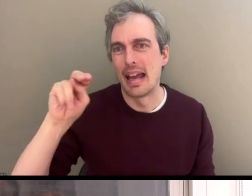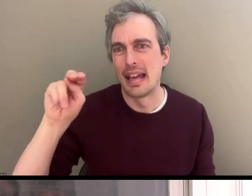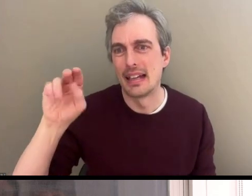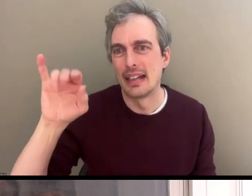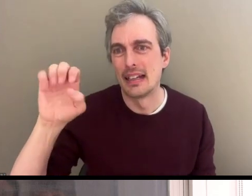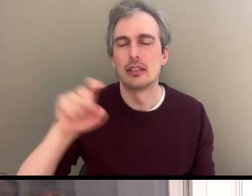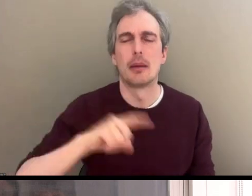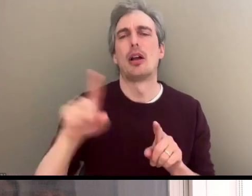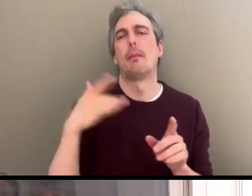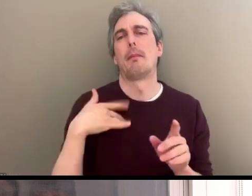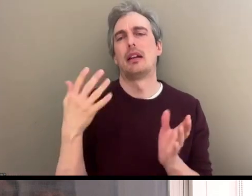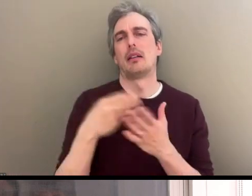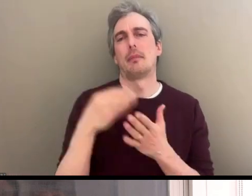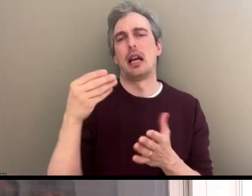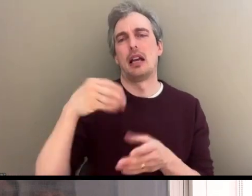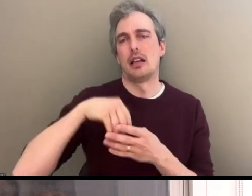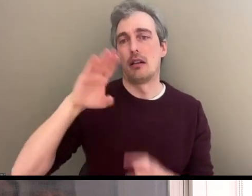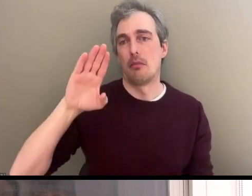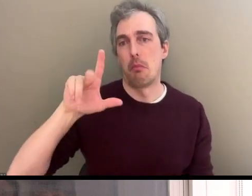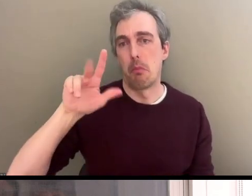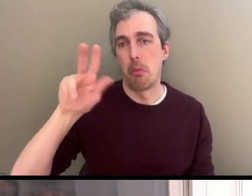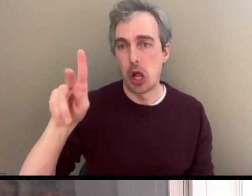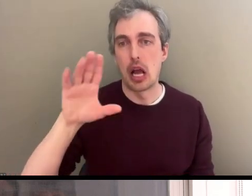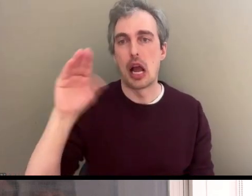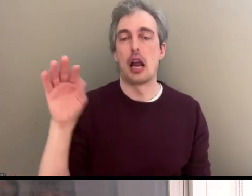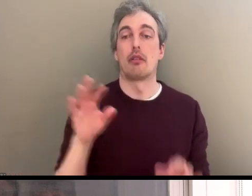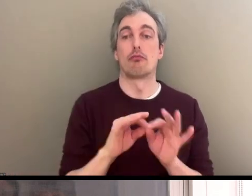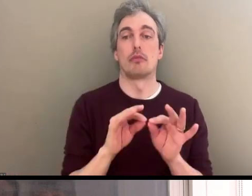And then the price expands from there. The Axe Developer Hub API,